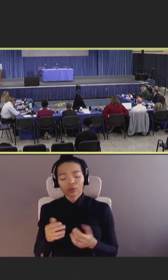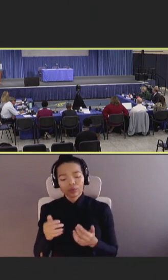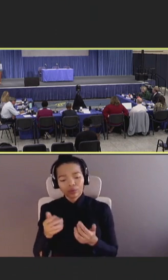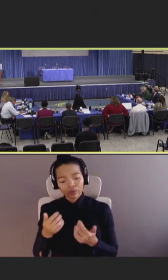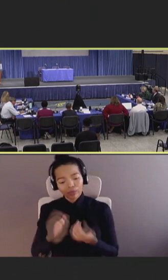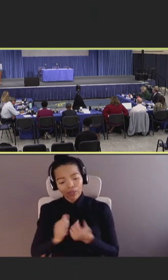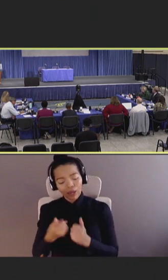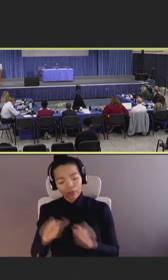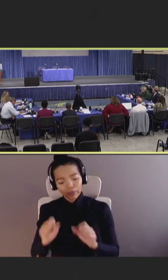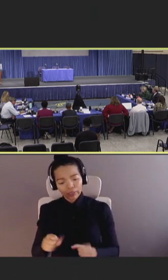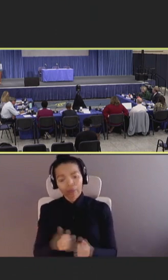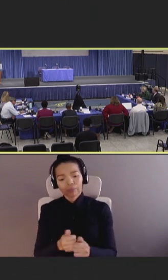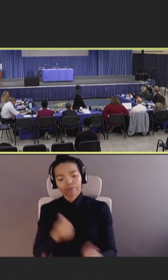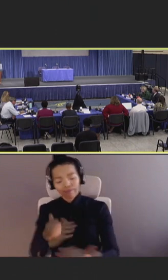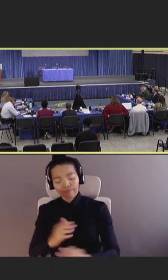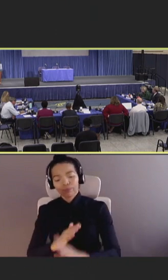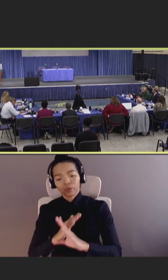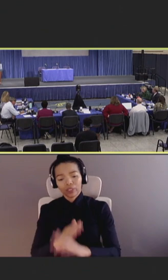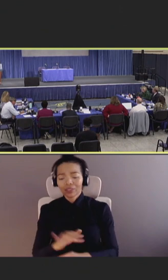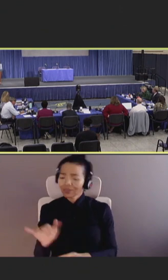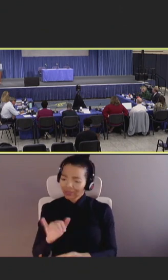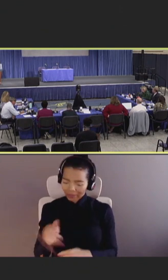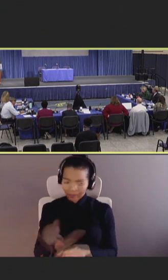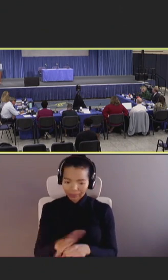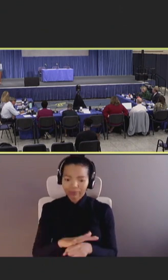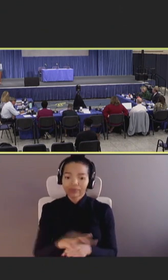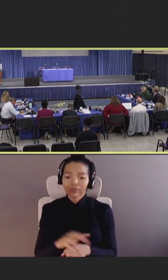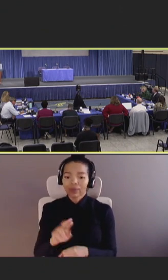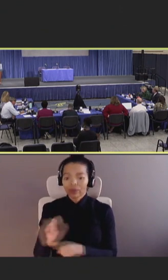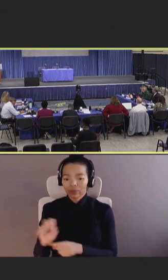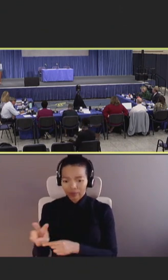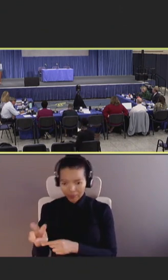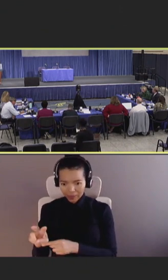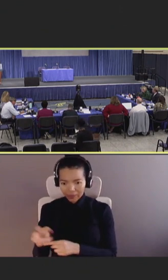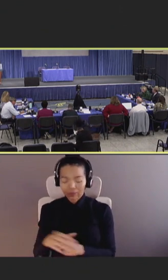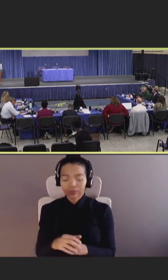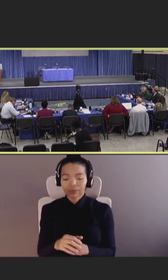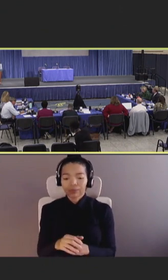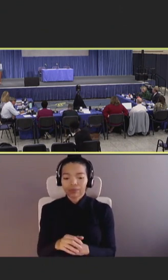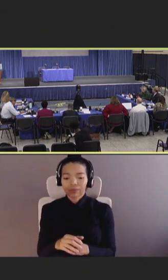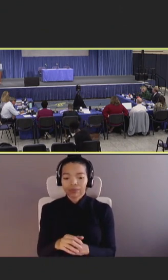The same is true for COVID-19 and RSV, where we are also seeing less than